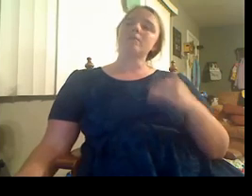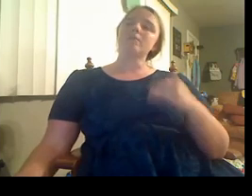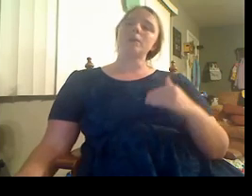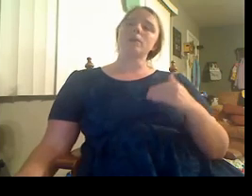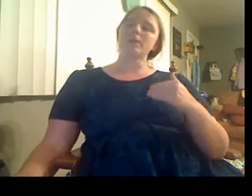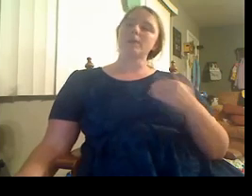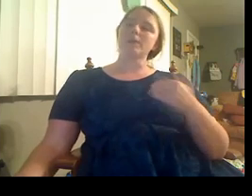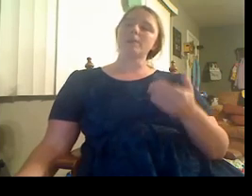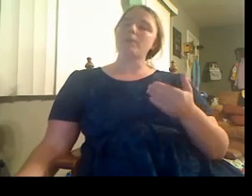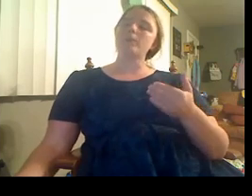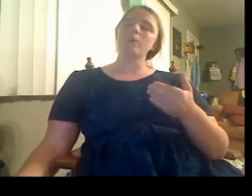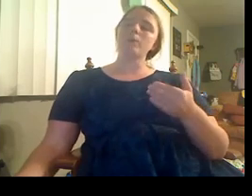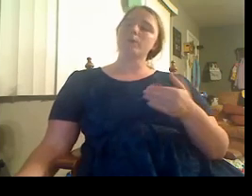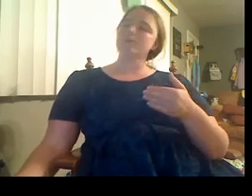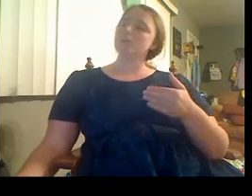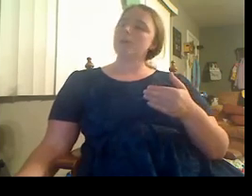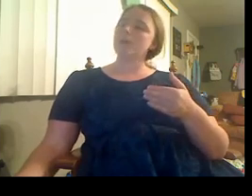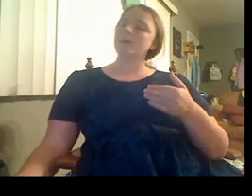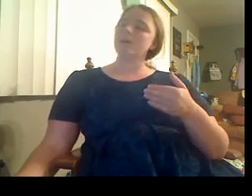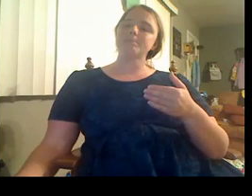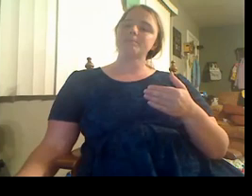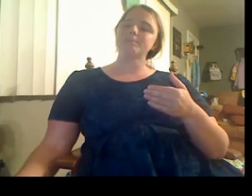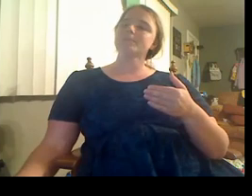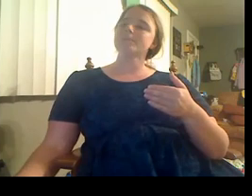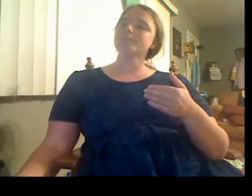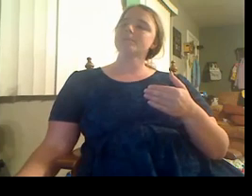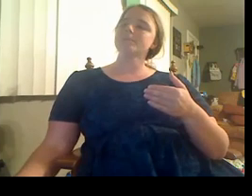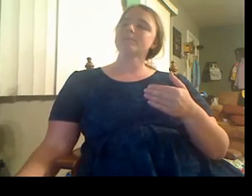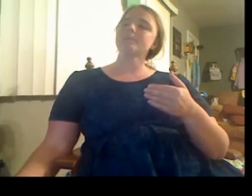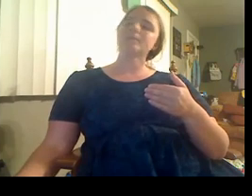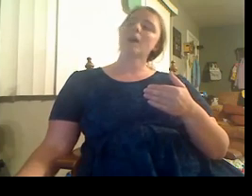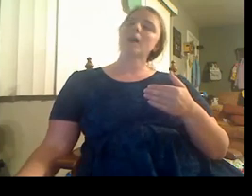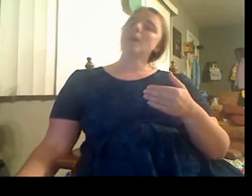Next we want to state the problem and what we want them to do about it.